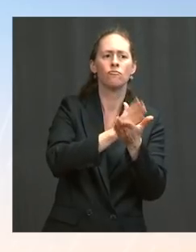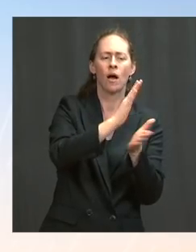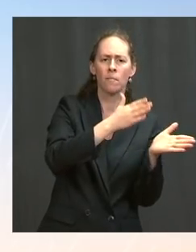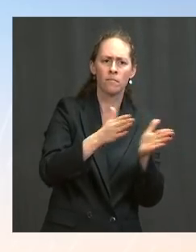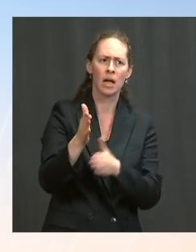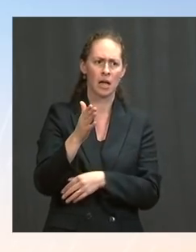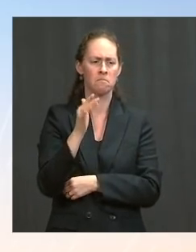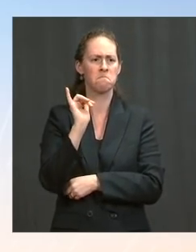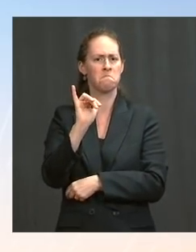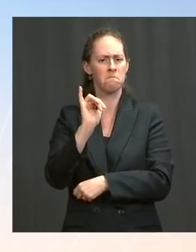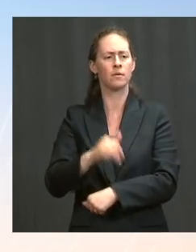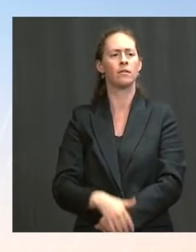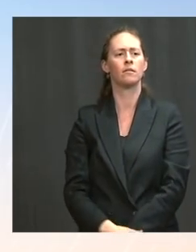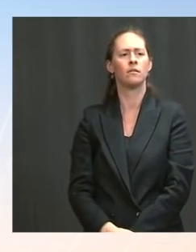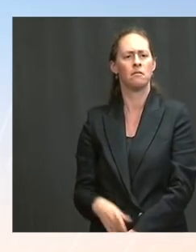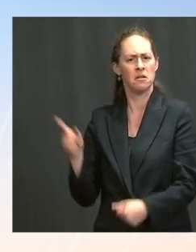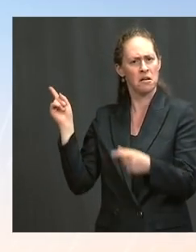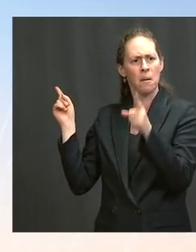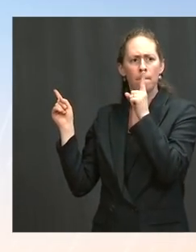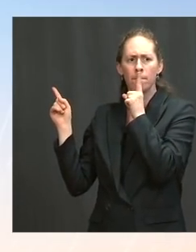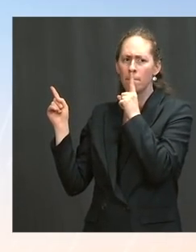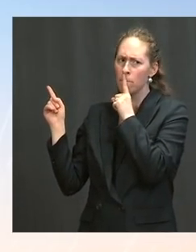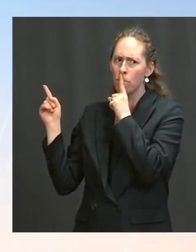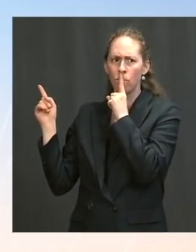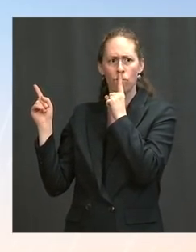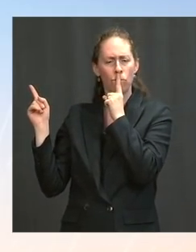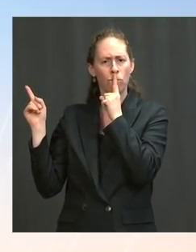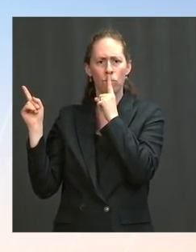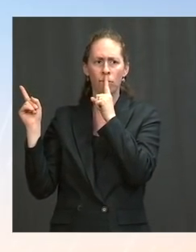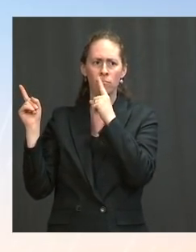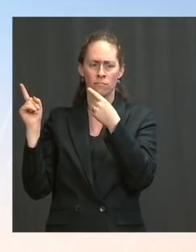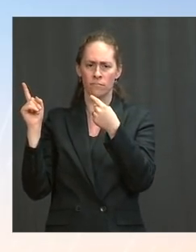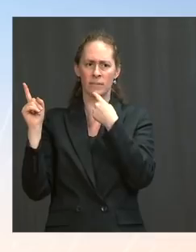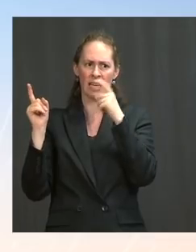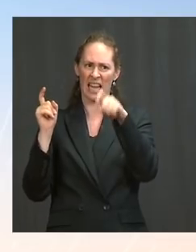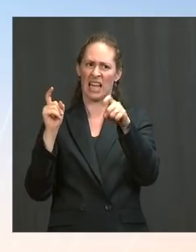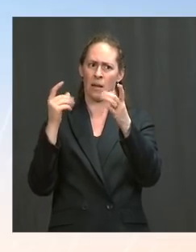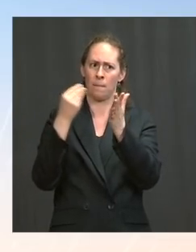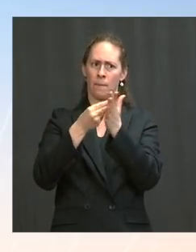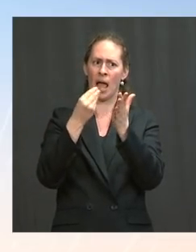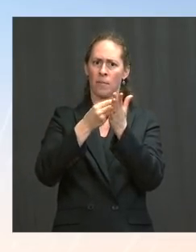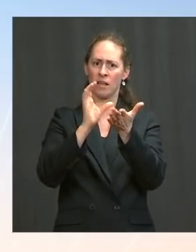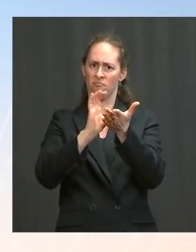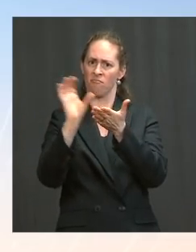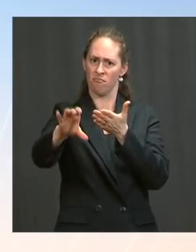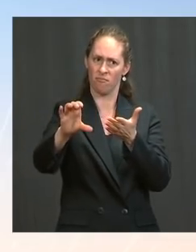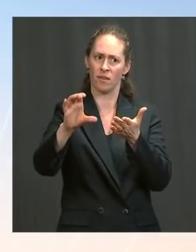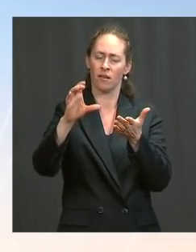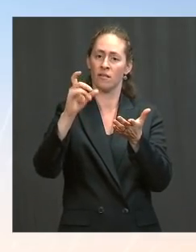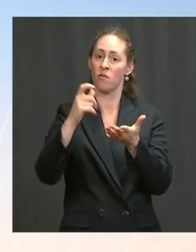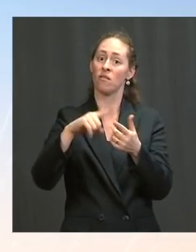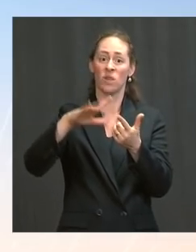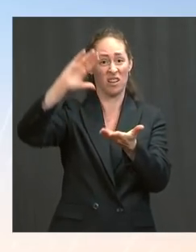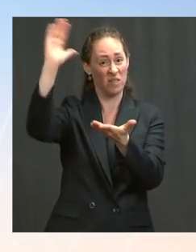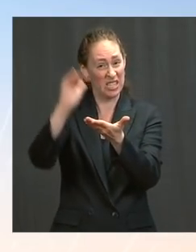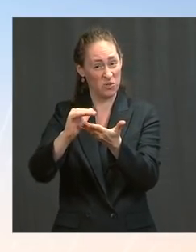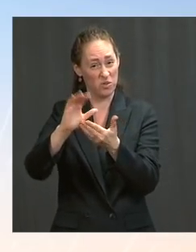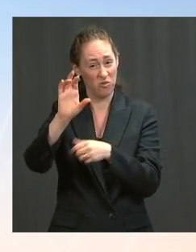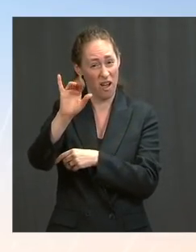for police to stop a crime wave when he was selling the American Rescue Plan? Ms. Psaki: Well, the President did mention that the American Rescue Plan, they'll -- the state and local funding --